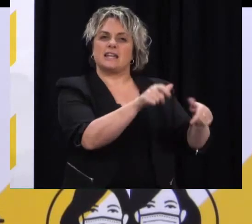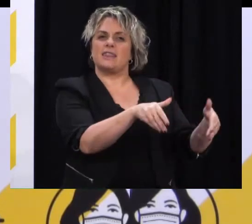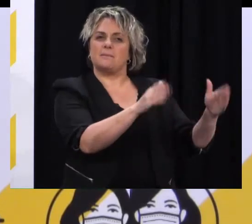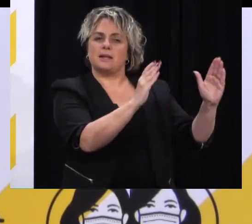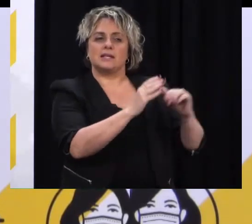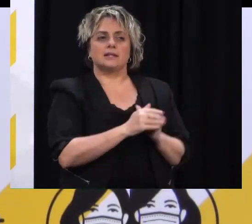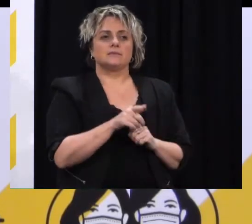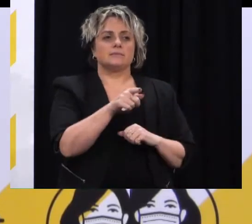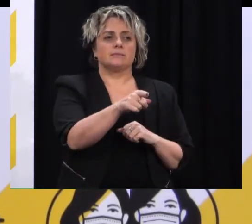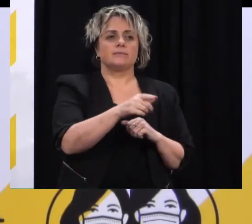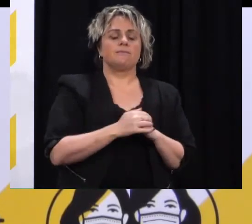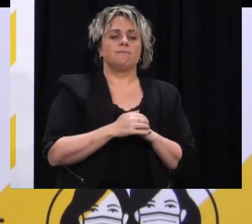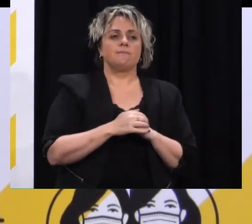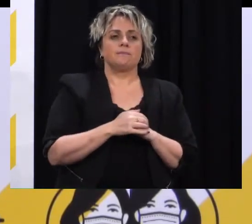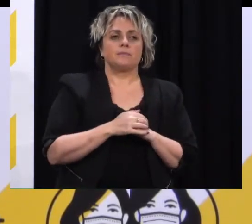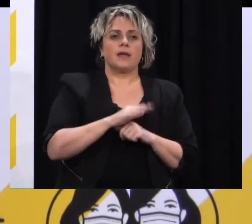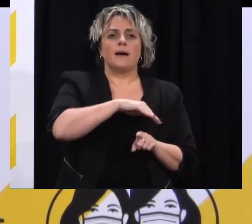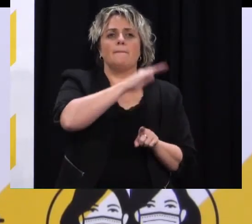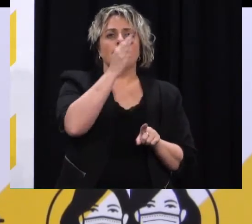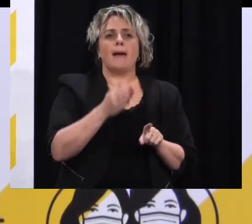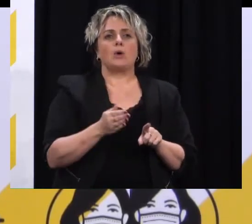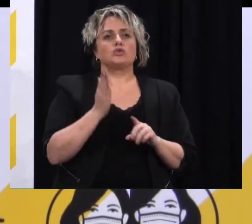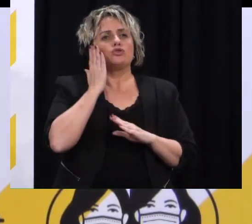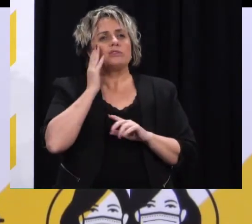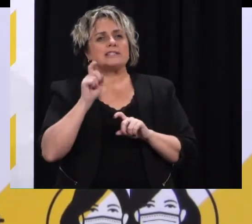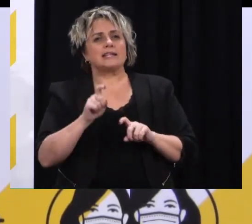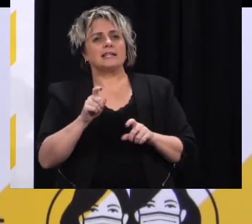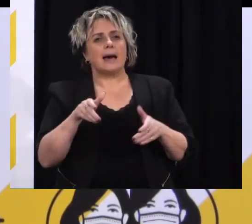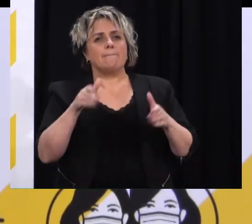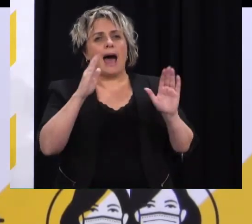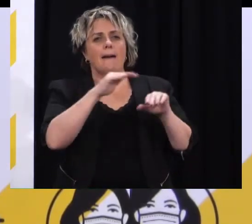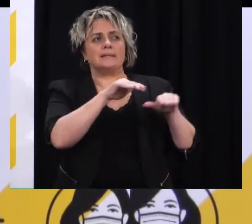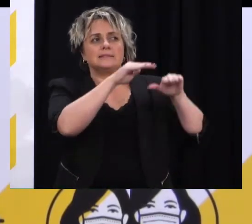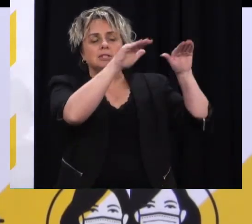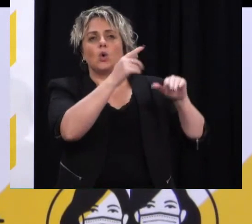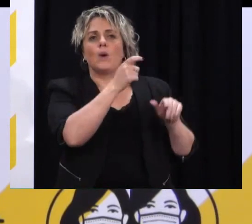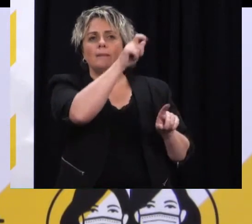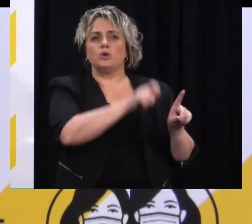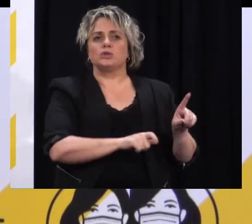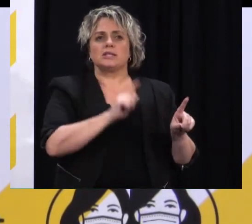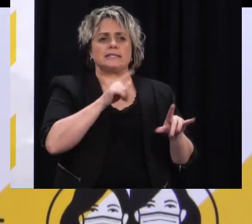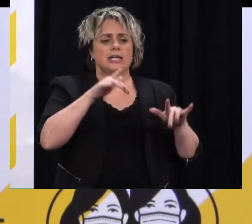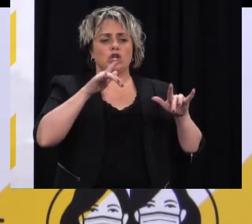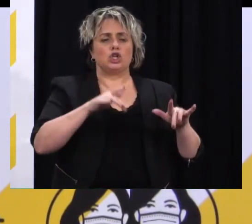interest because there may have been people there who are not